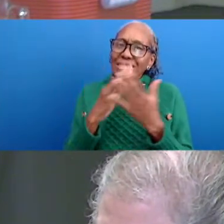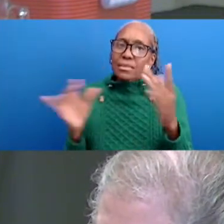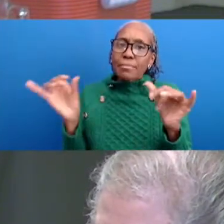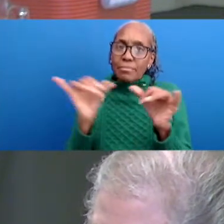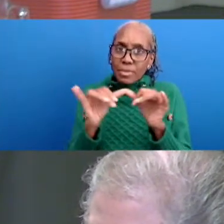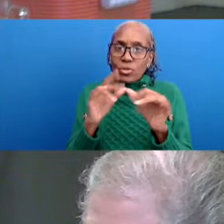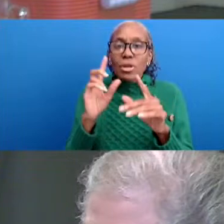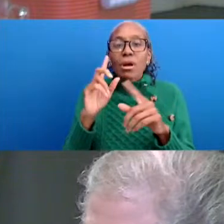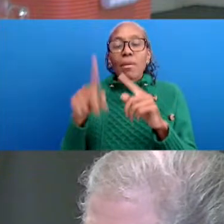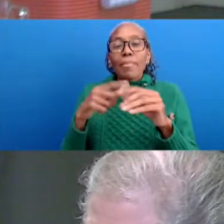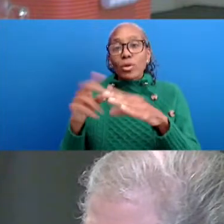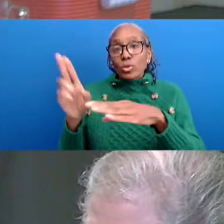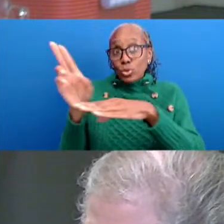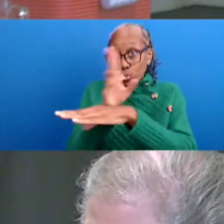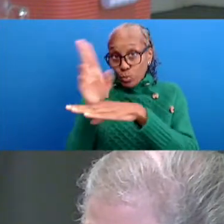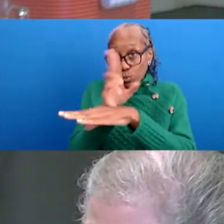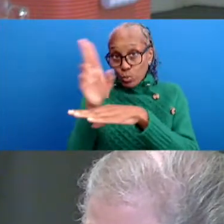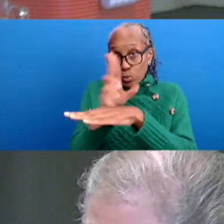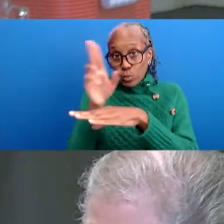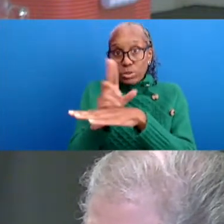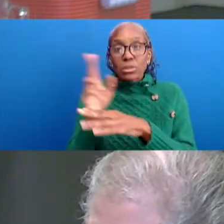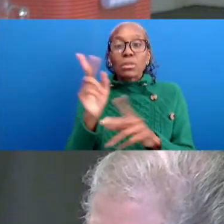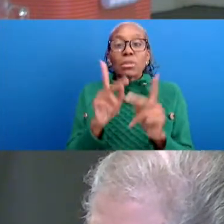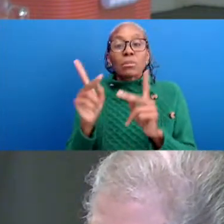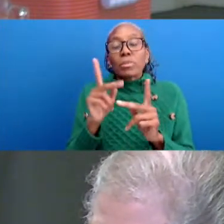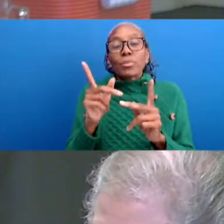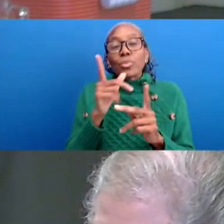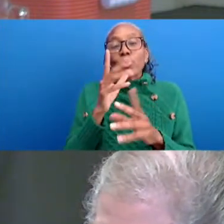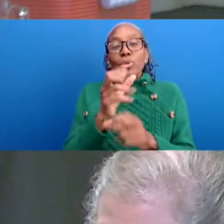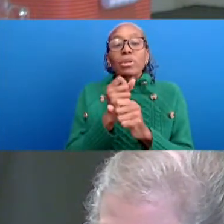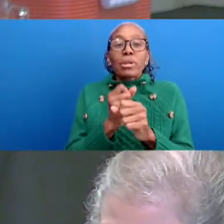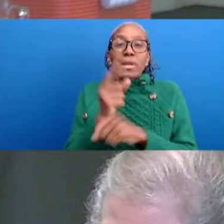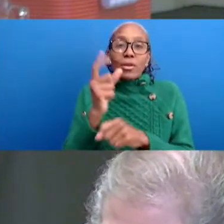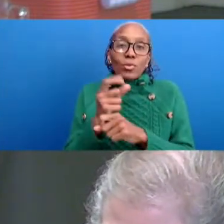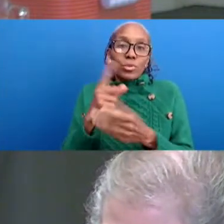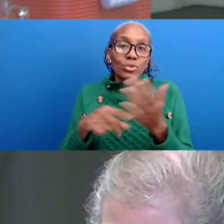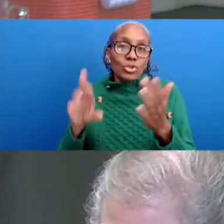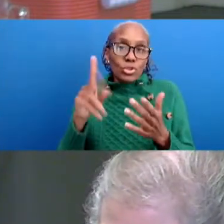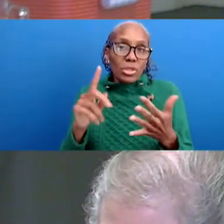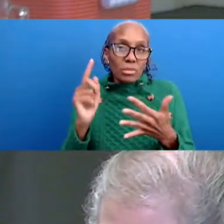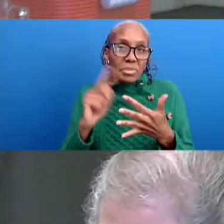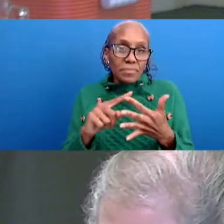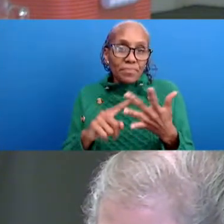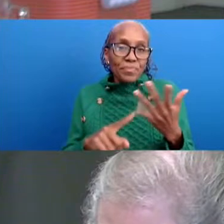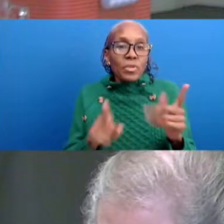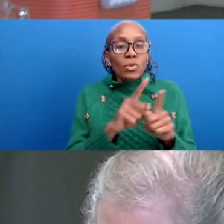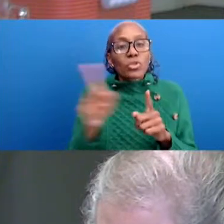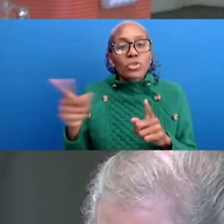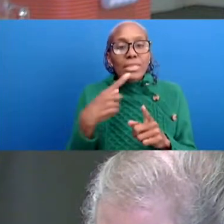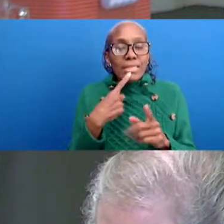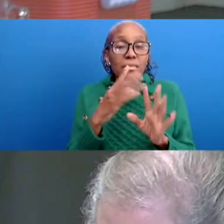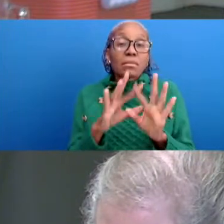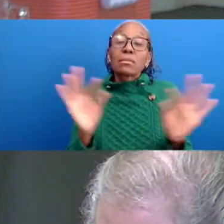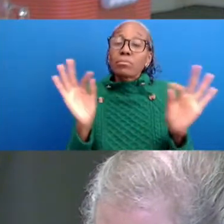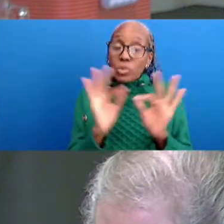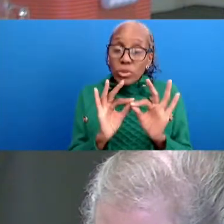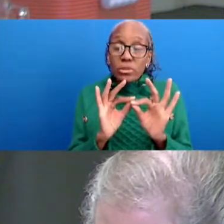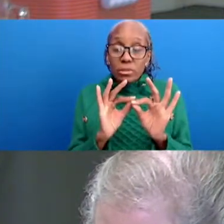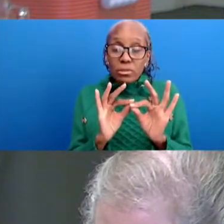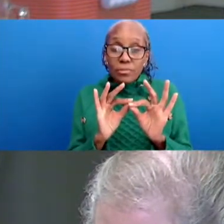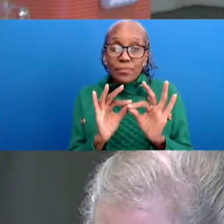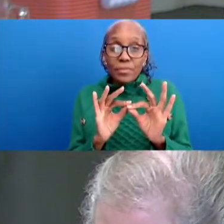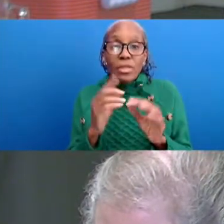CONVERSATION SOME INDICATIONS